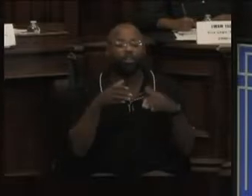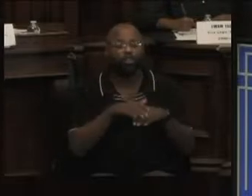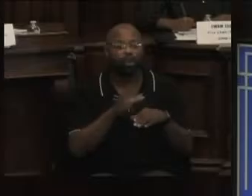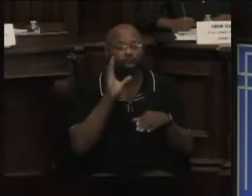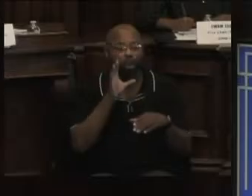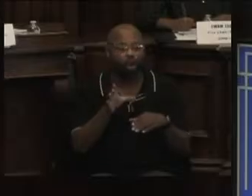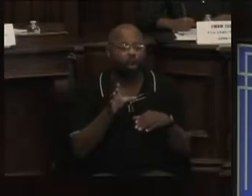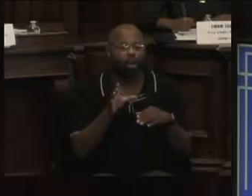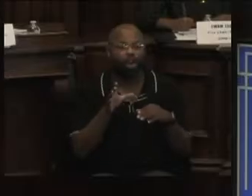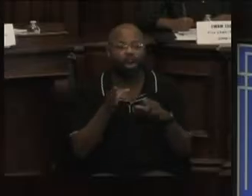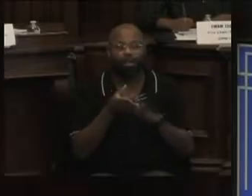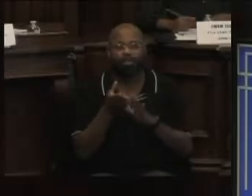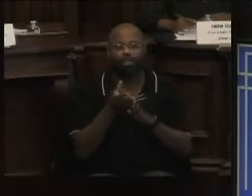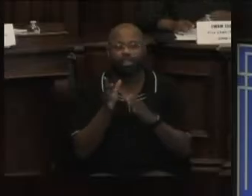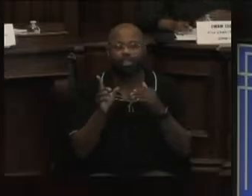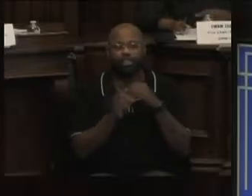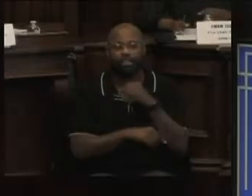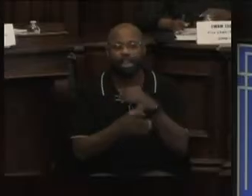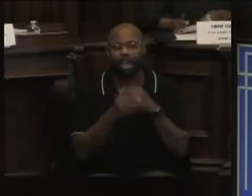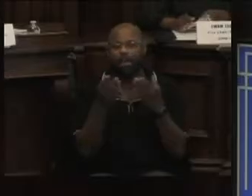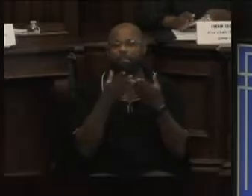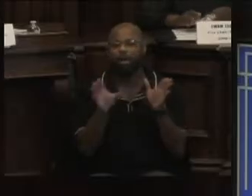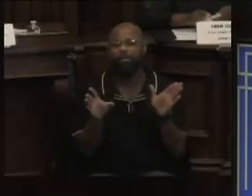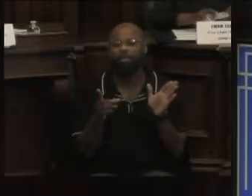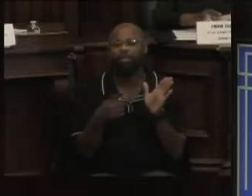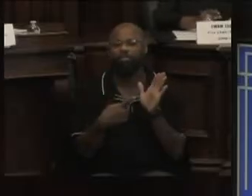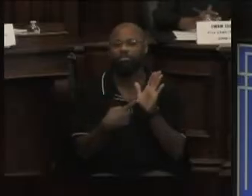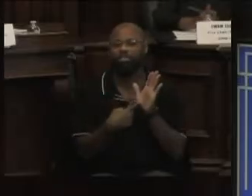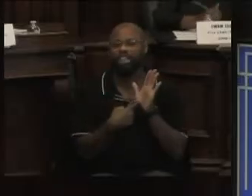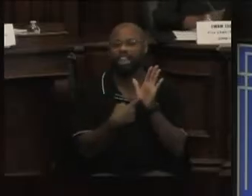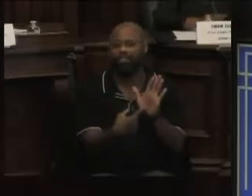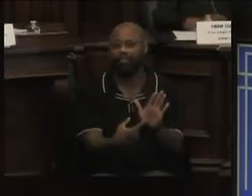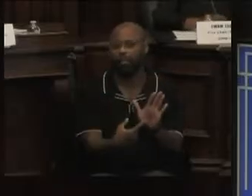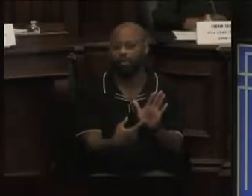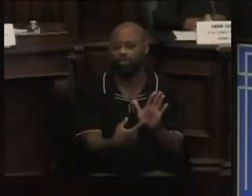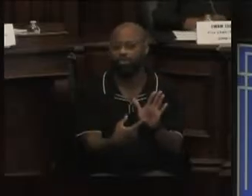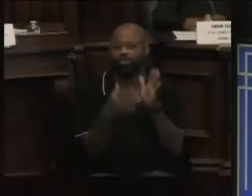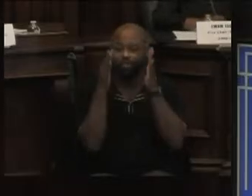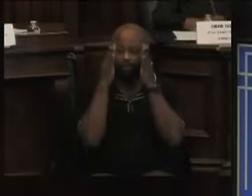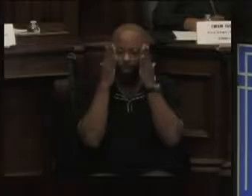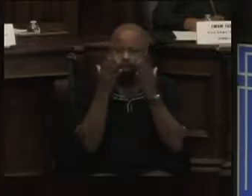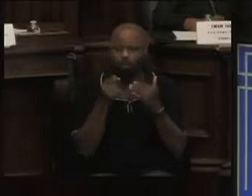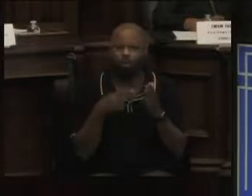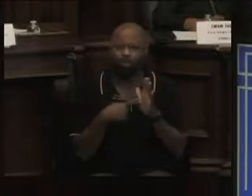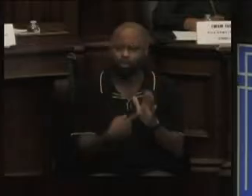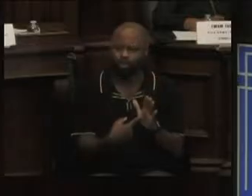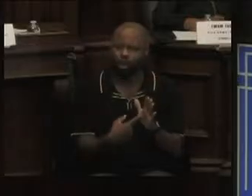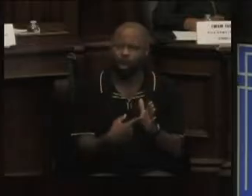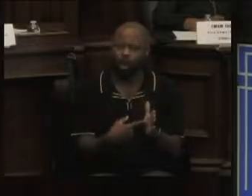September. Our focus is operational discipline and